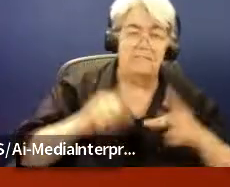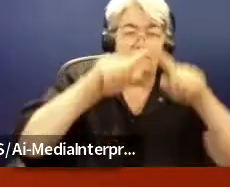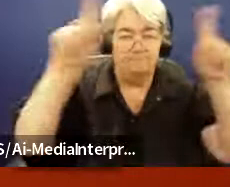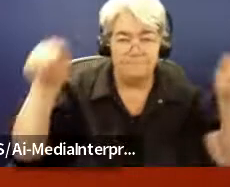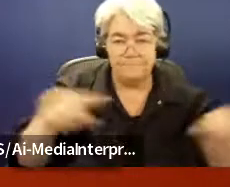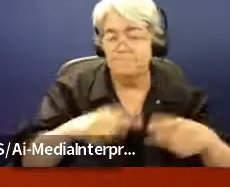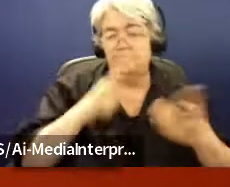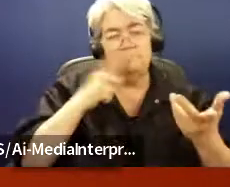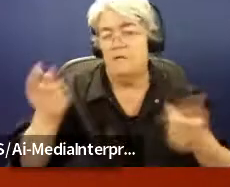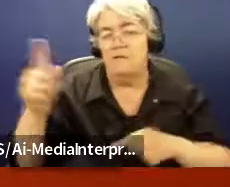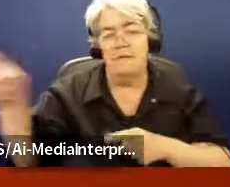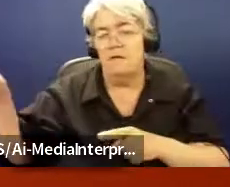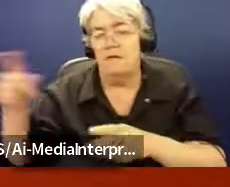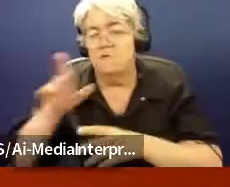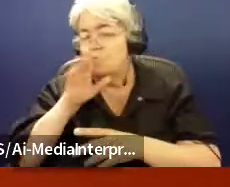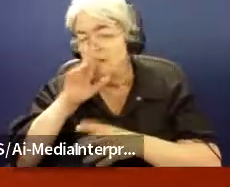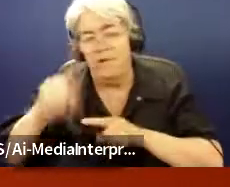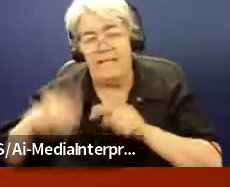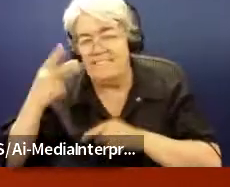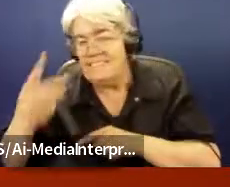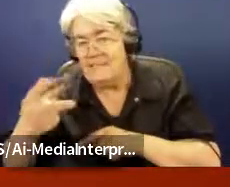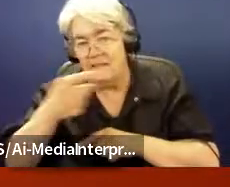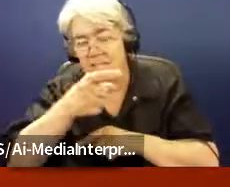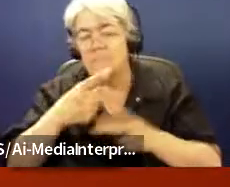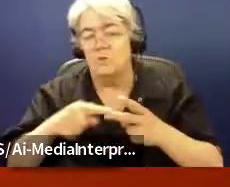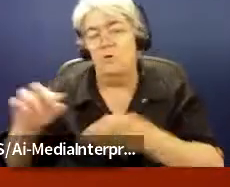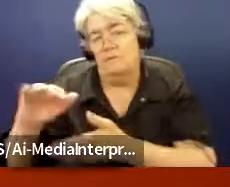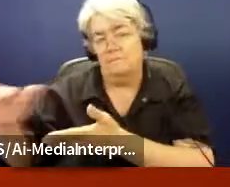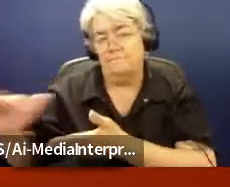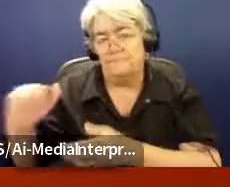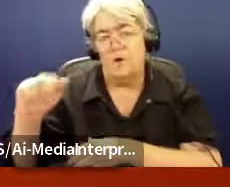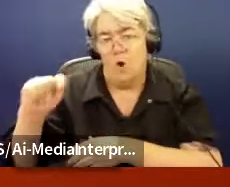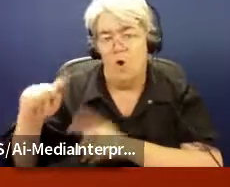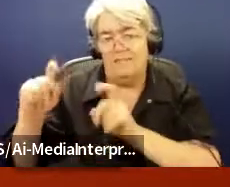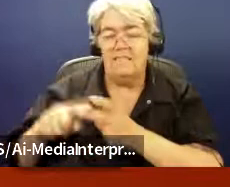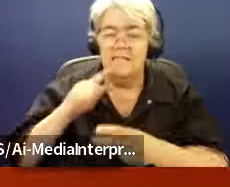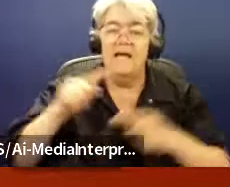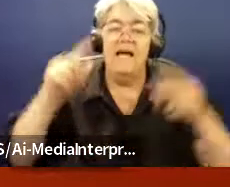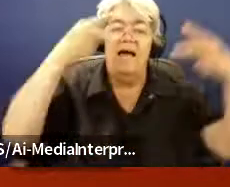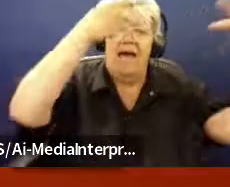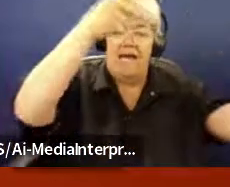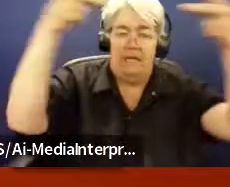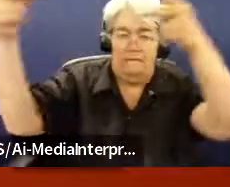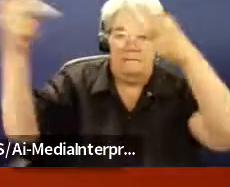canvas, if you are using the canvas element and we know that is inaccessible we've got a description,